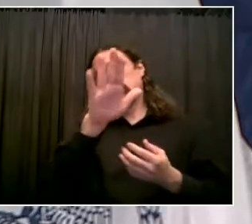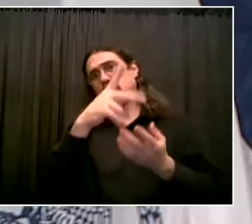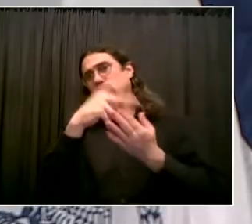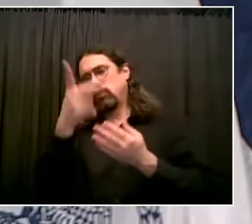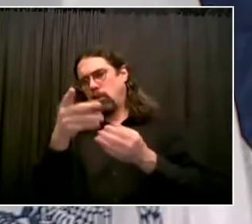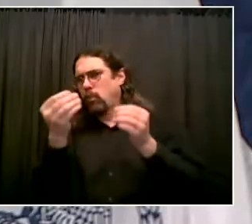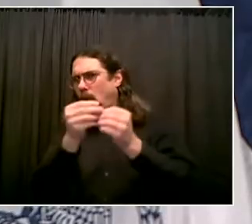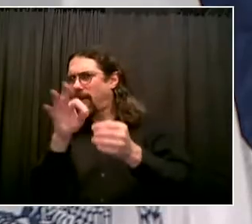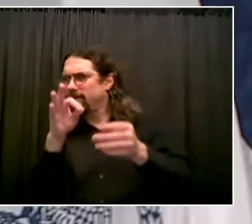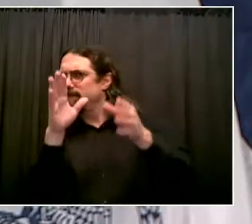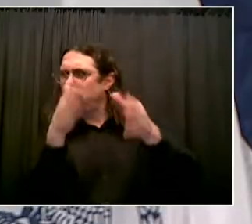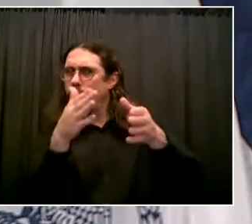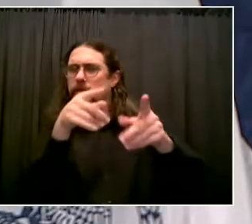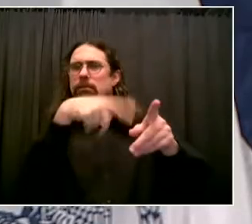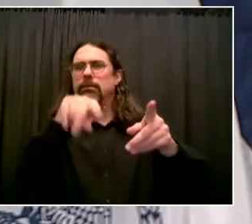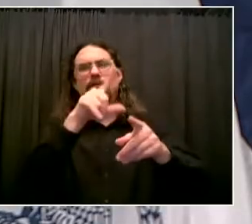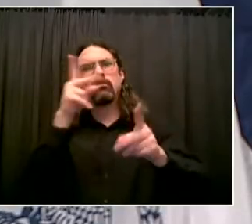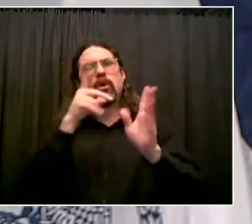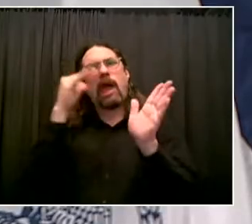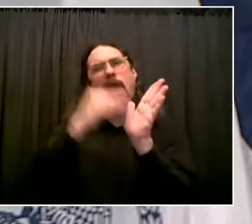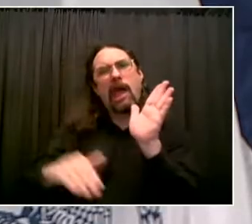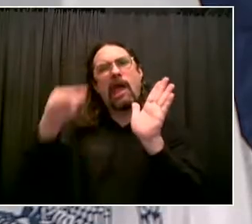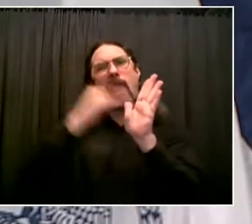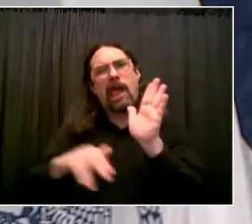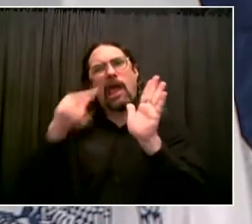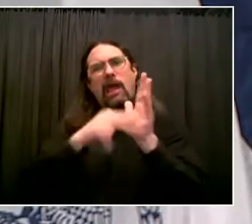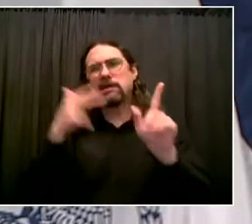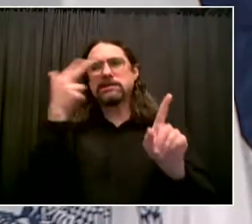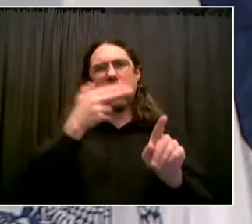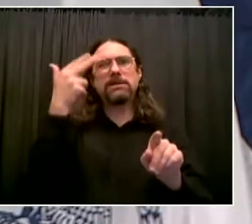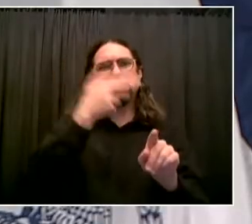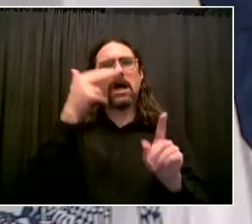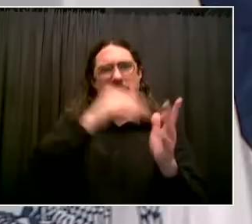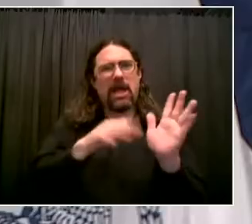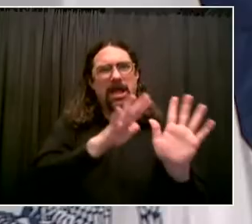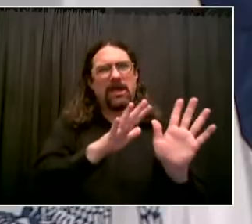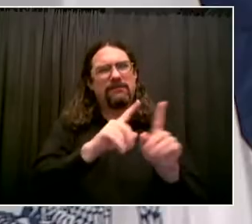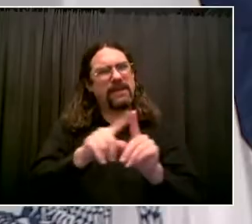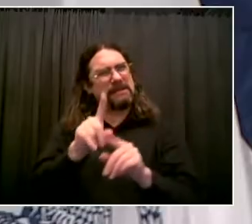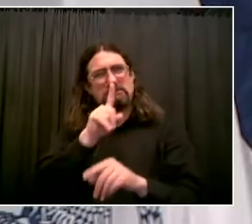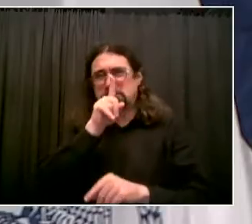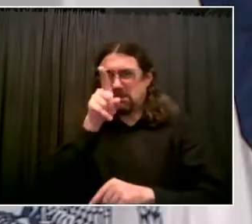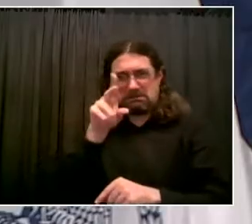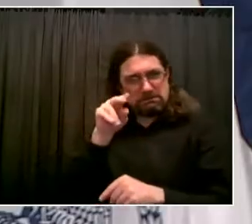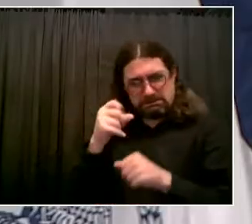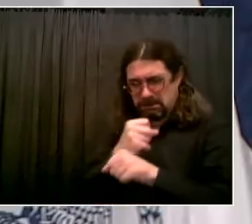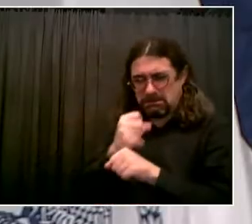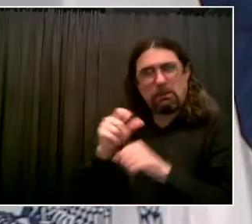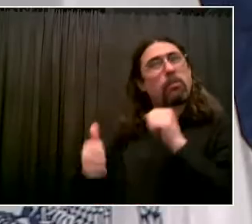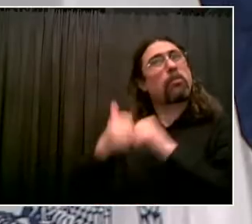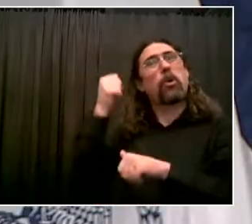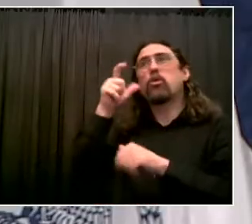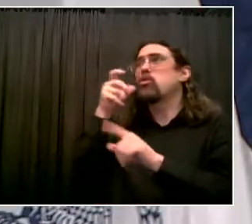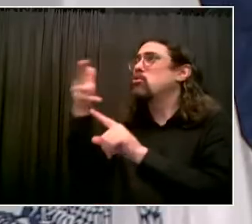FIRST TIME OR REPEAT WE HAVE TO BE ON TOP OF BOTH SITUATIONS